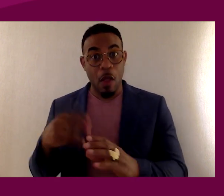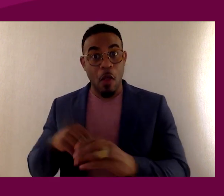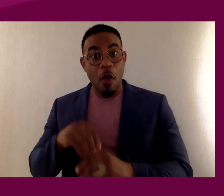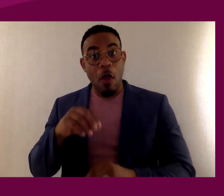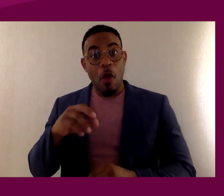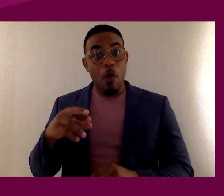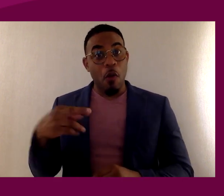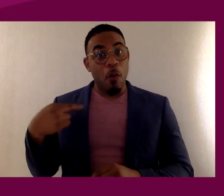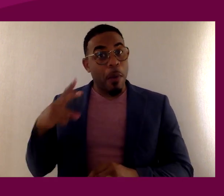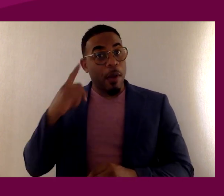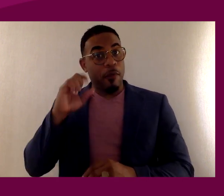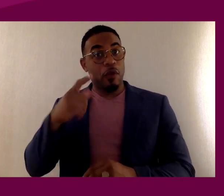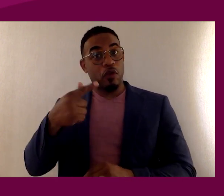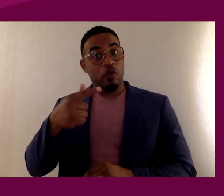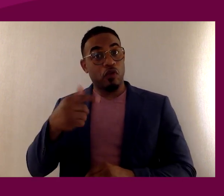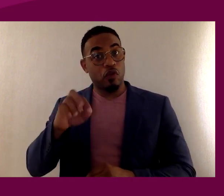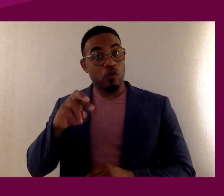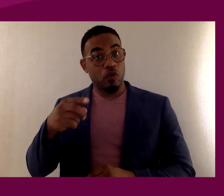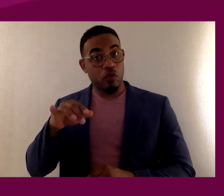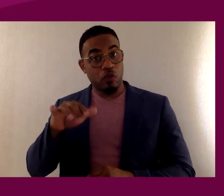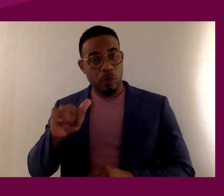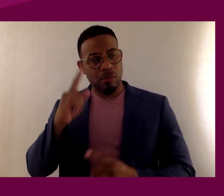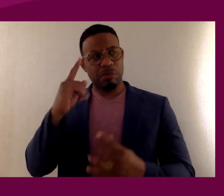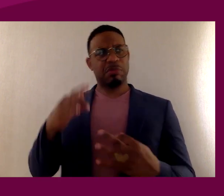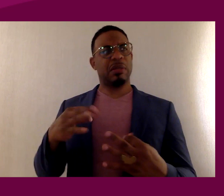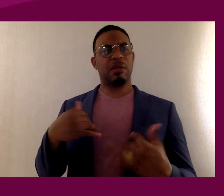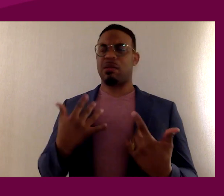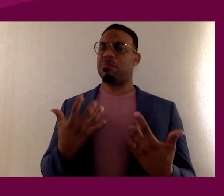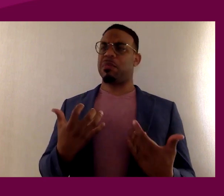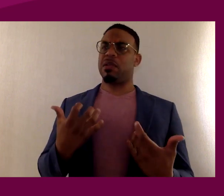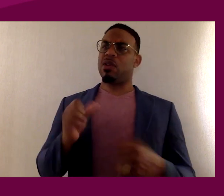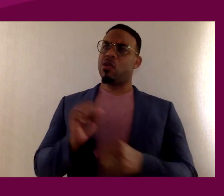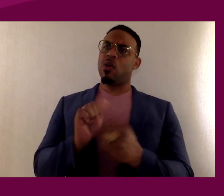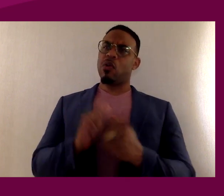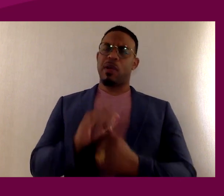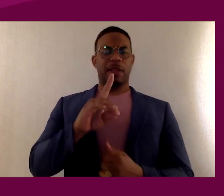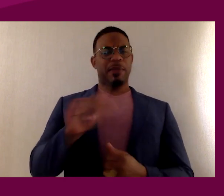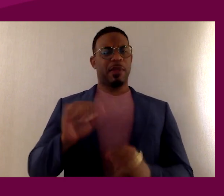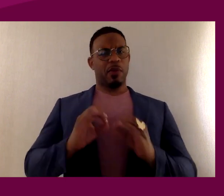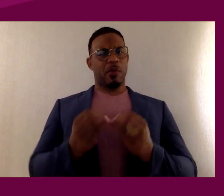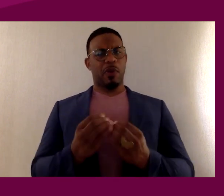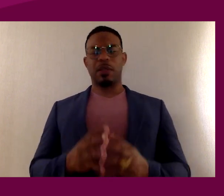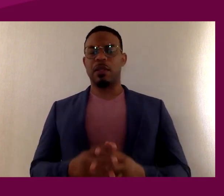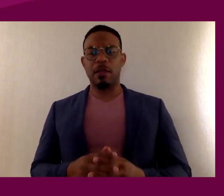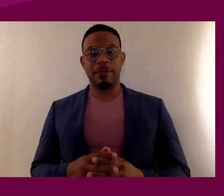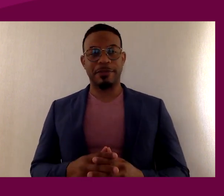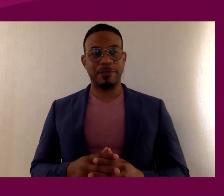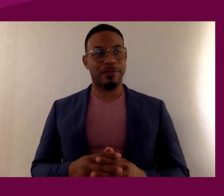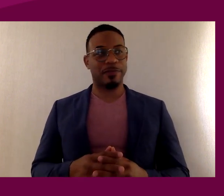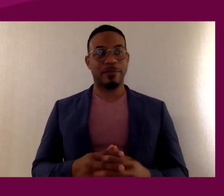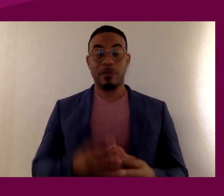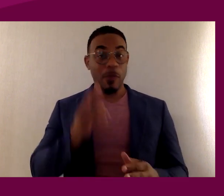I got involved in the Republic of Georgia and decided I wanted to work with the disability